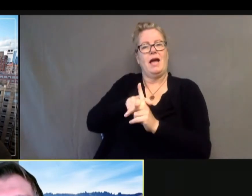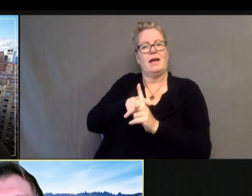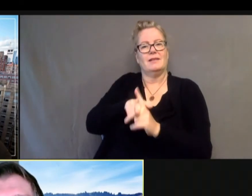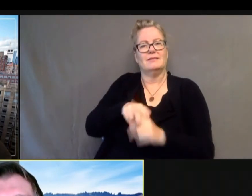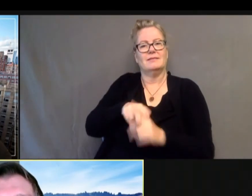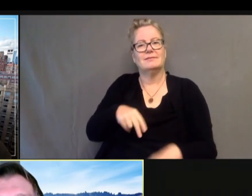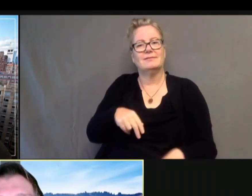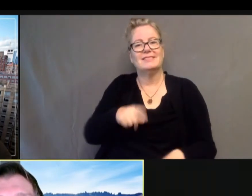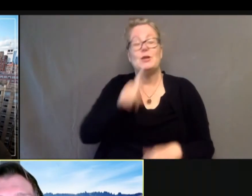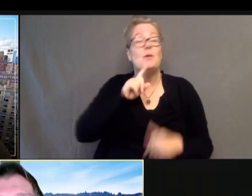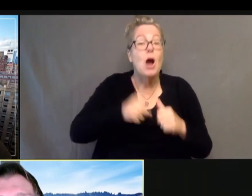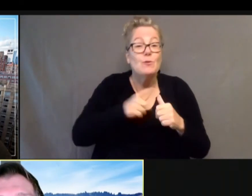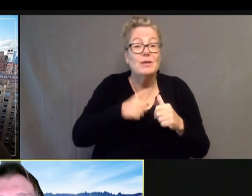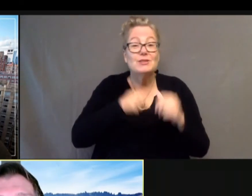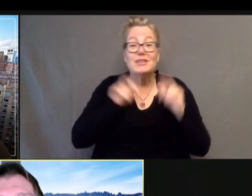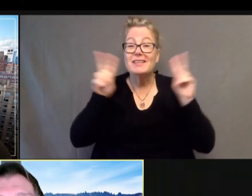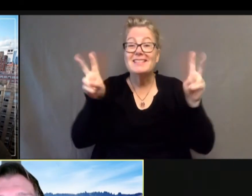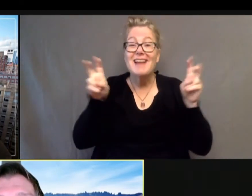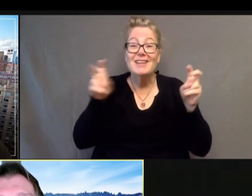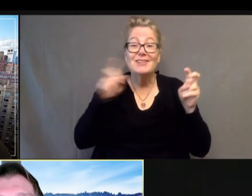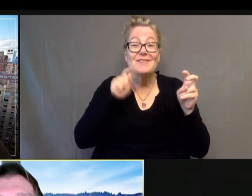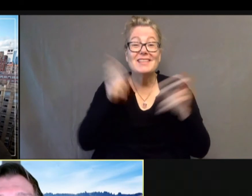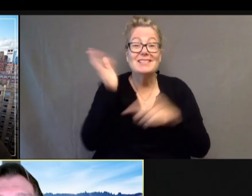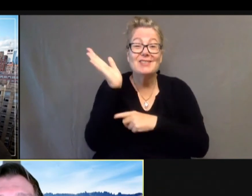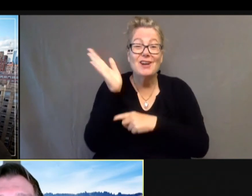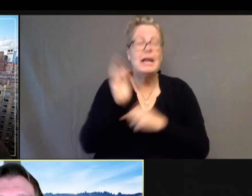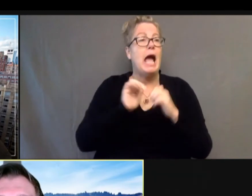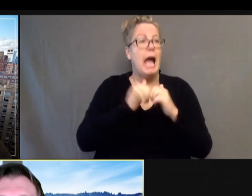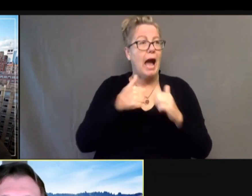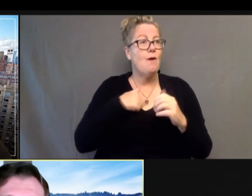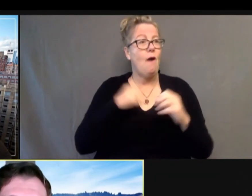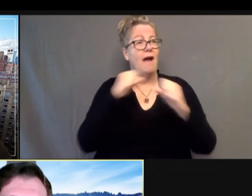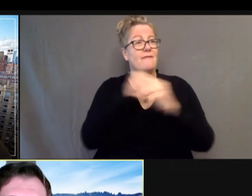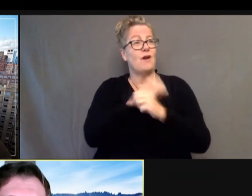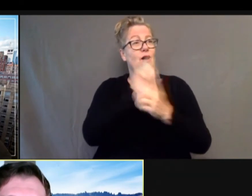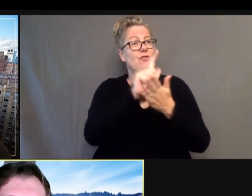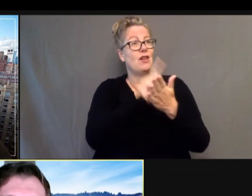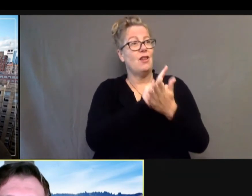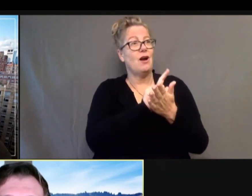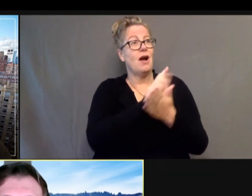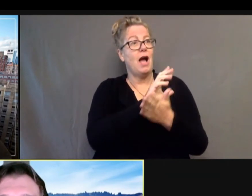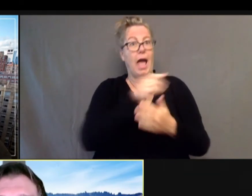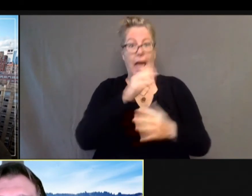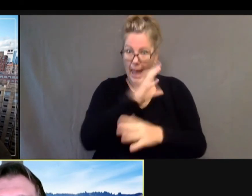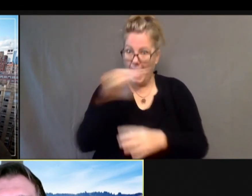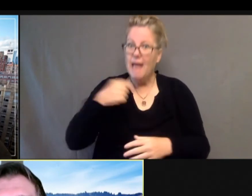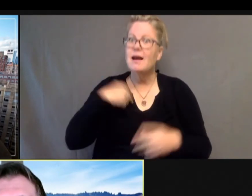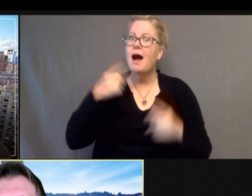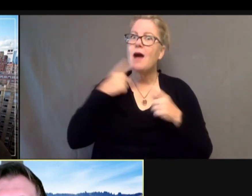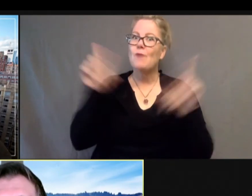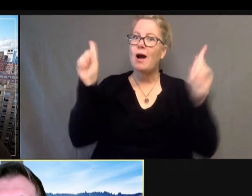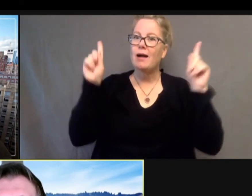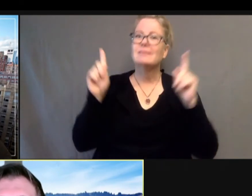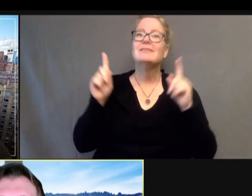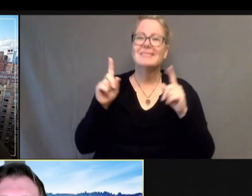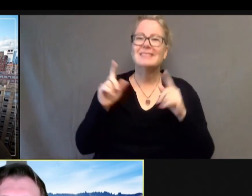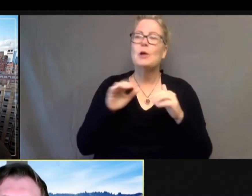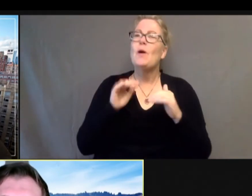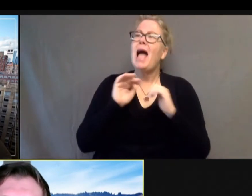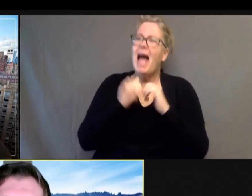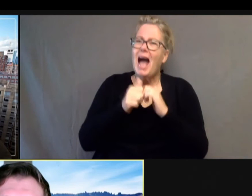my mind I was thinking we would teach people how to negotiate the system without involving